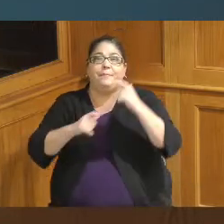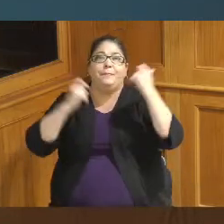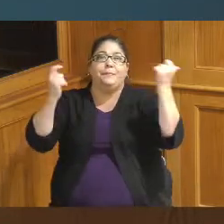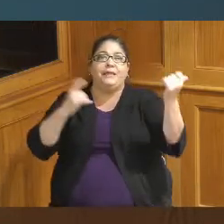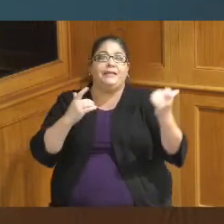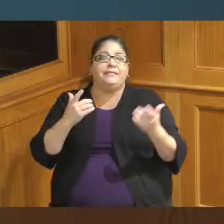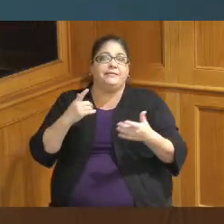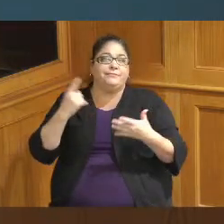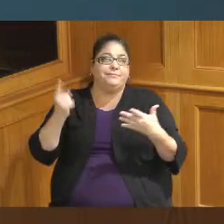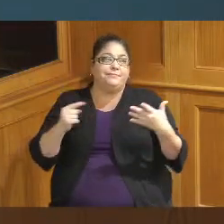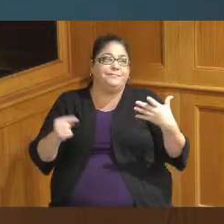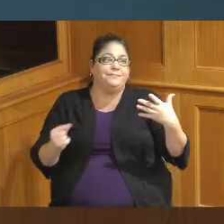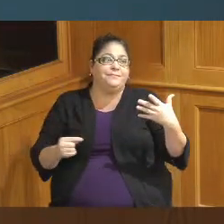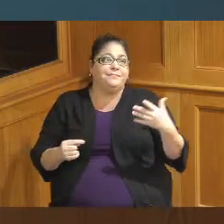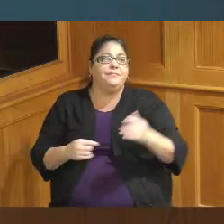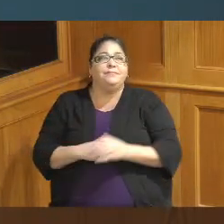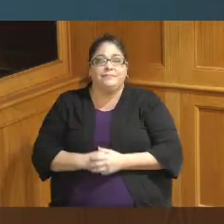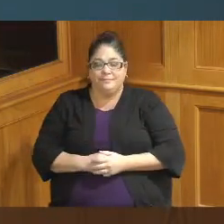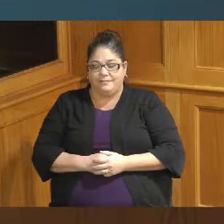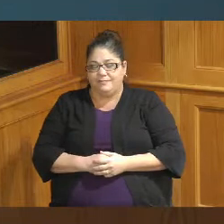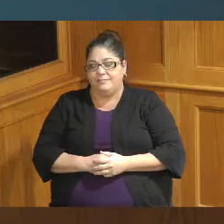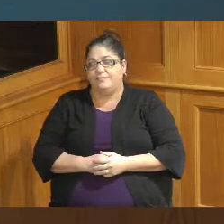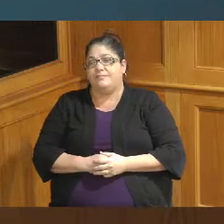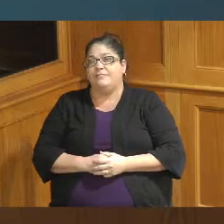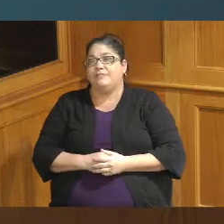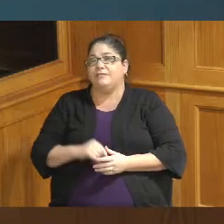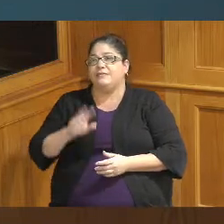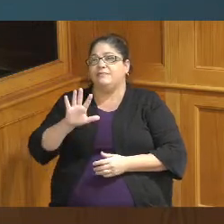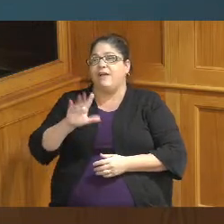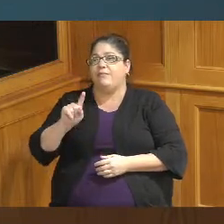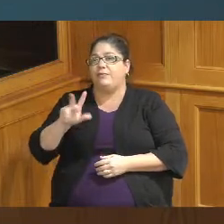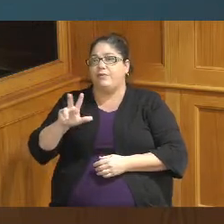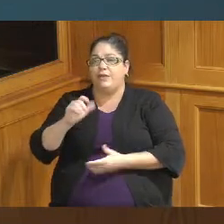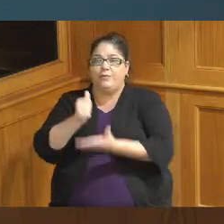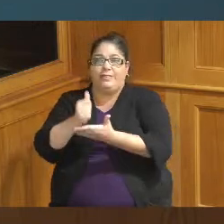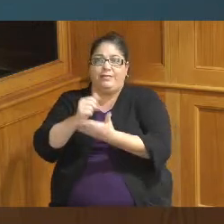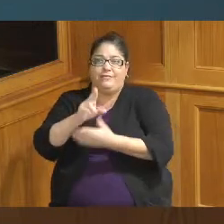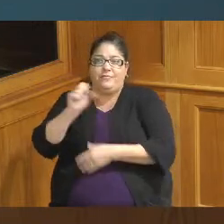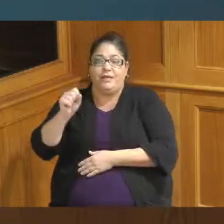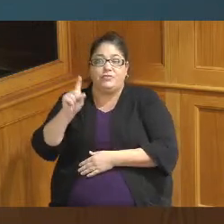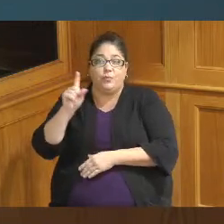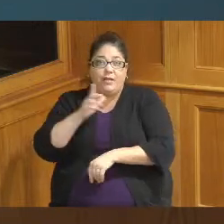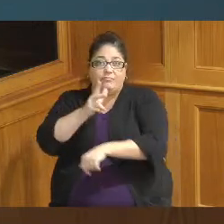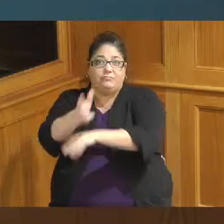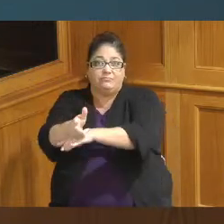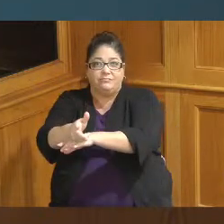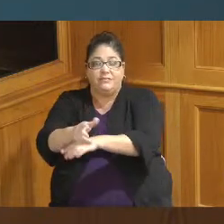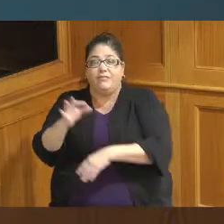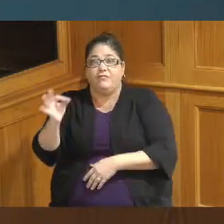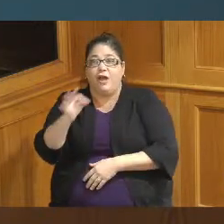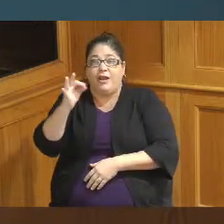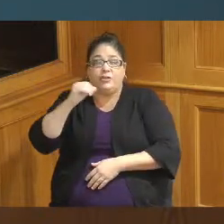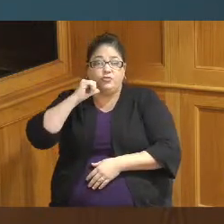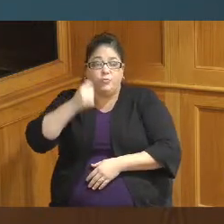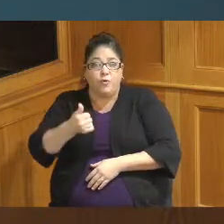would say want to just say that the 513 Relief bus is at the Urban League on Friday tomorrow from 2: